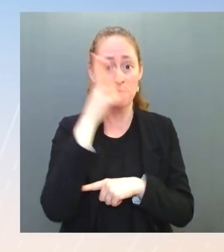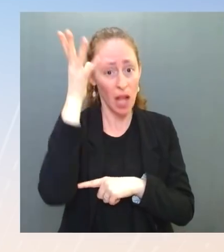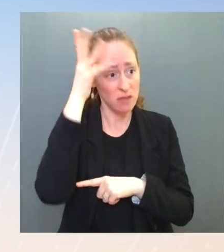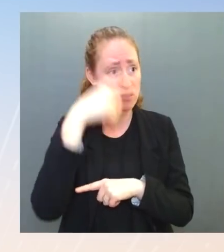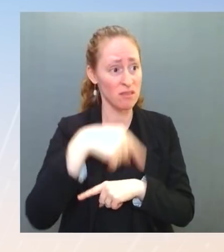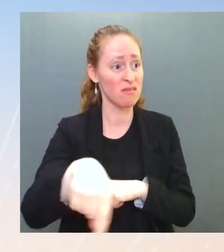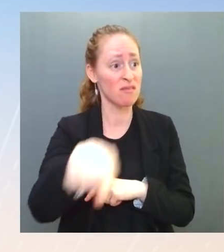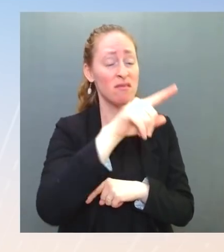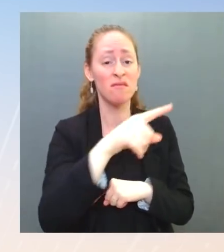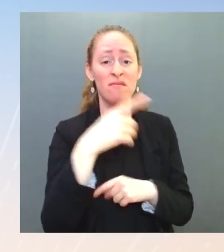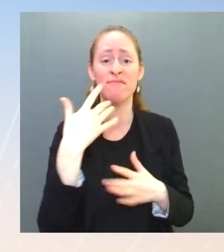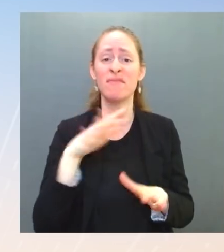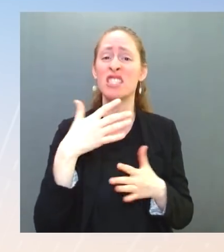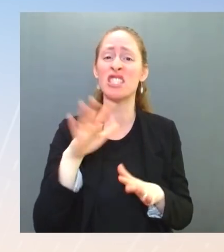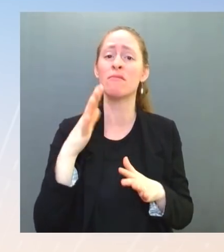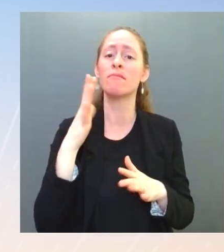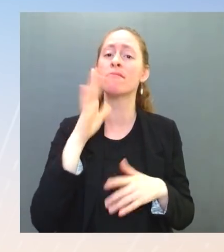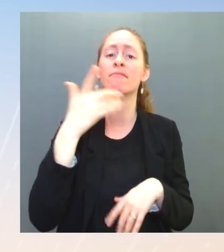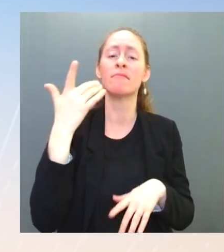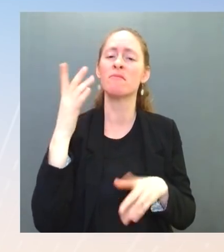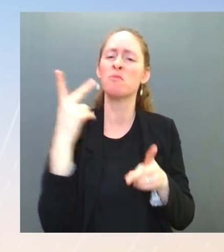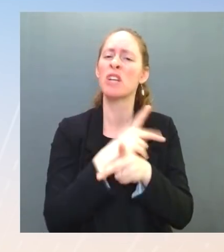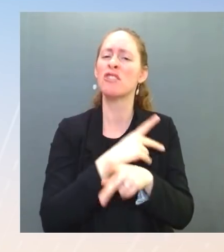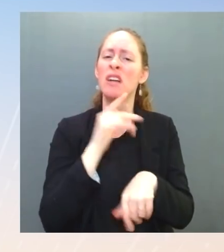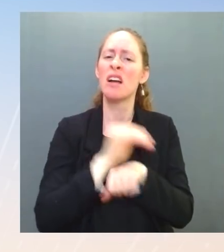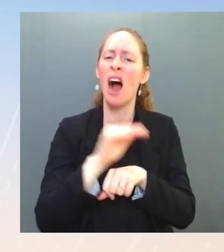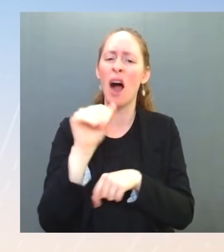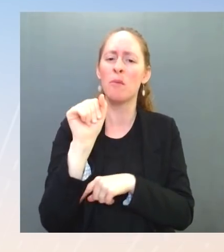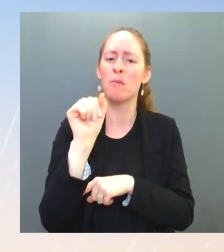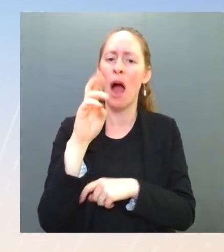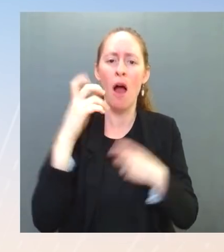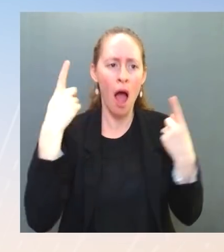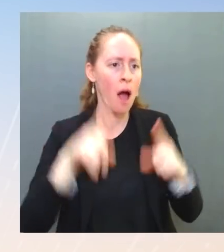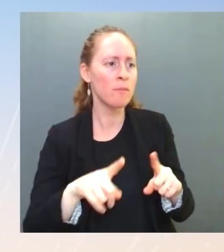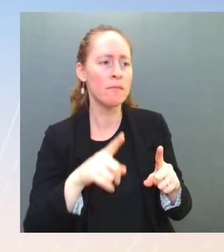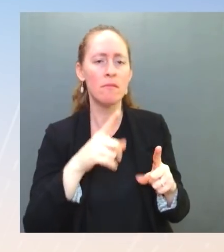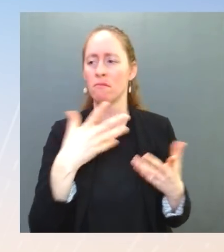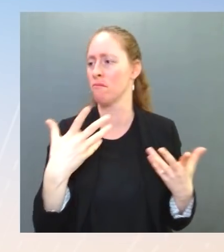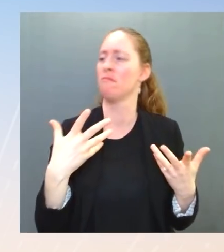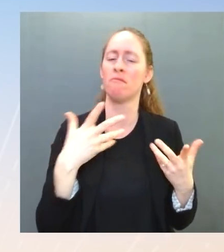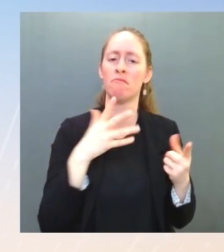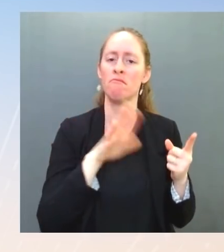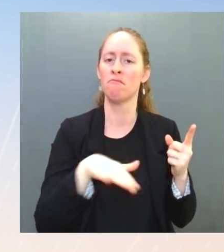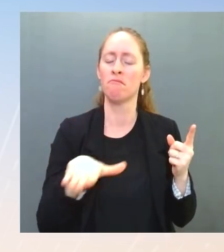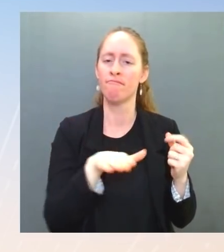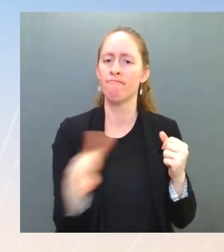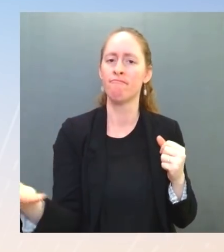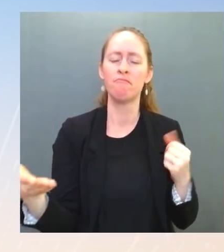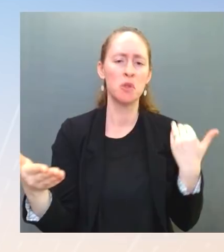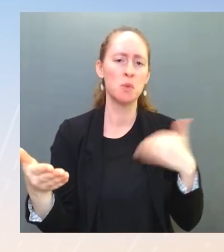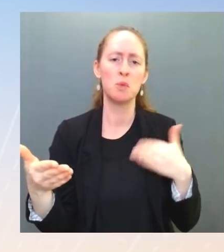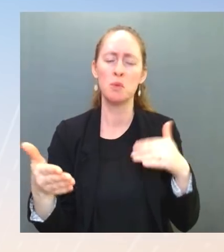for the work they've done, their advocacy, and certainly an acknowledgement of that. The Press: I was set for a topic yesterday,